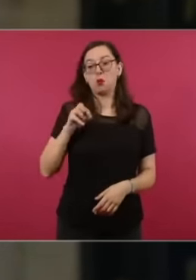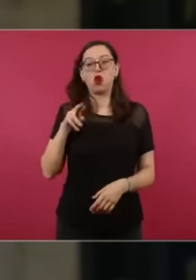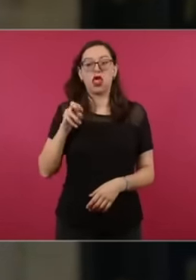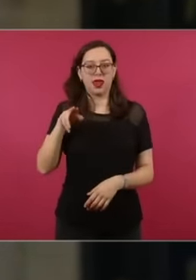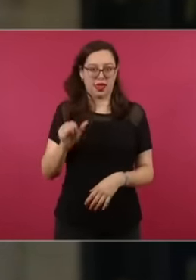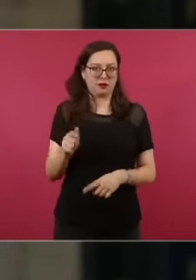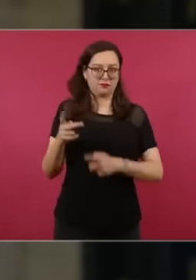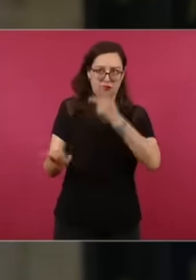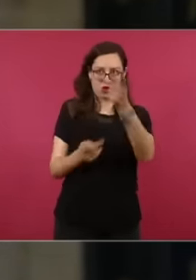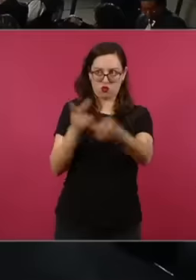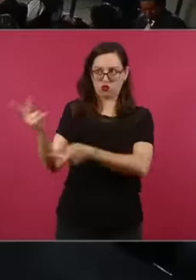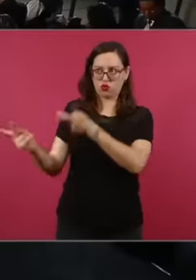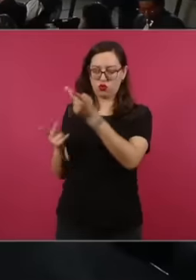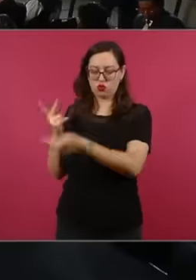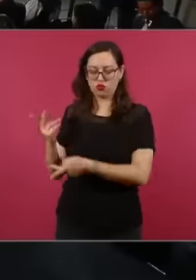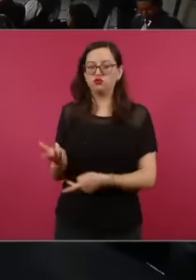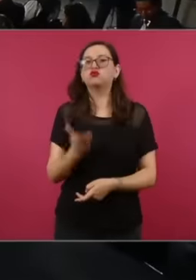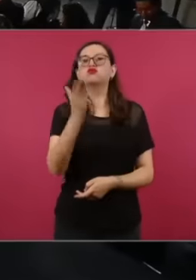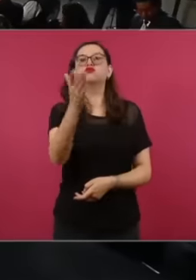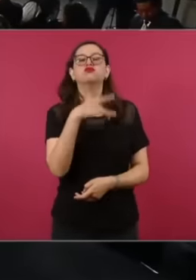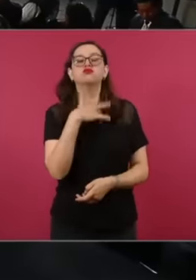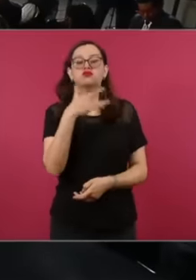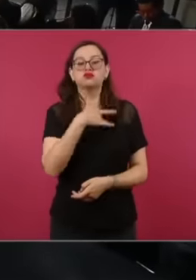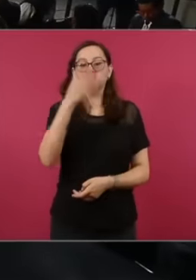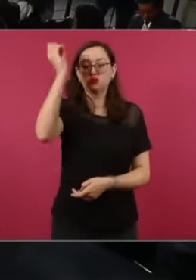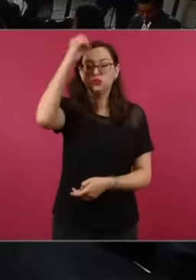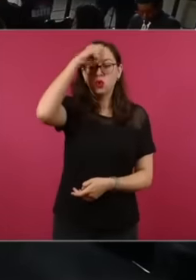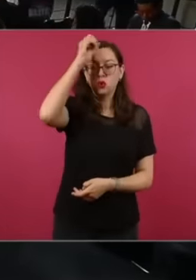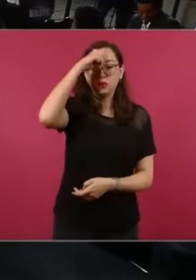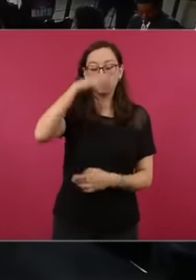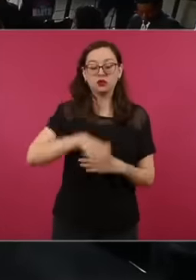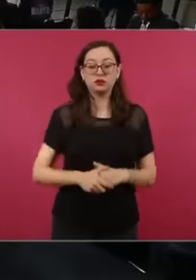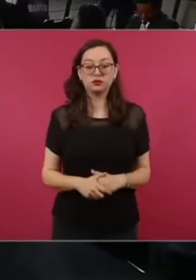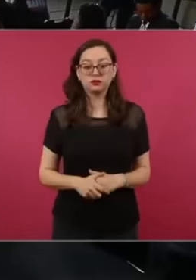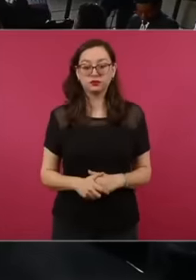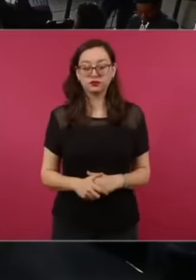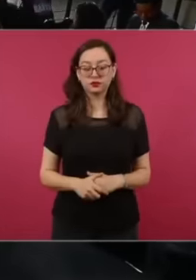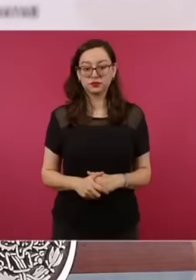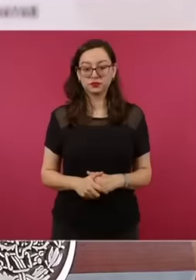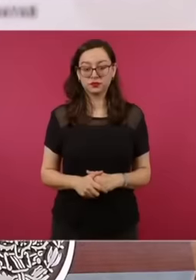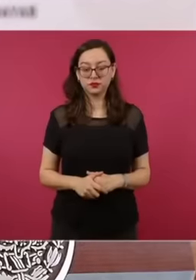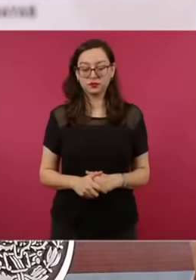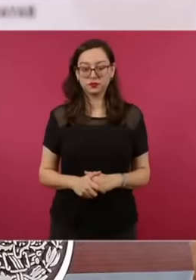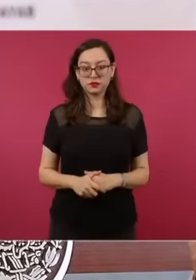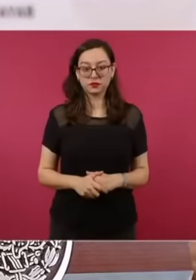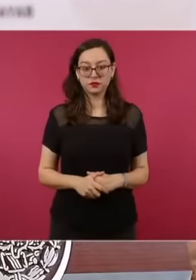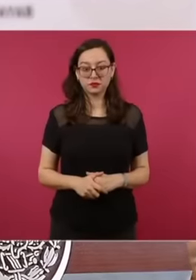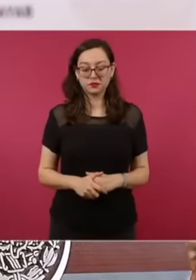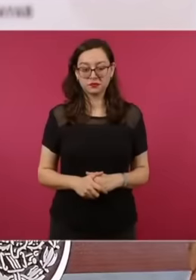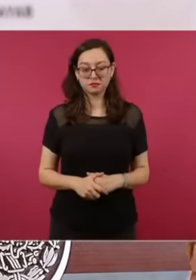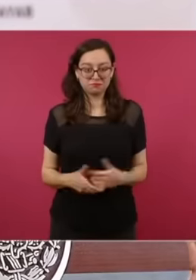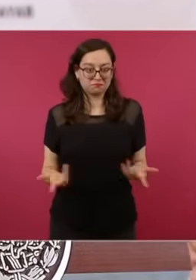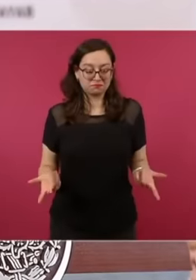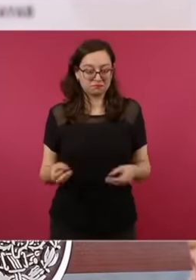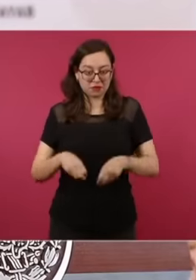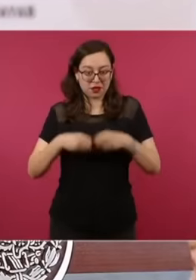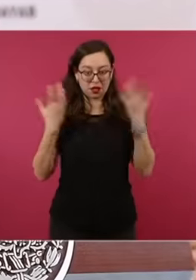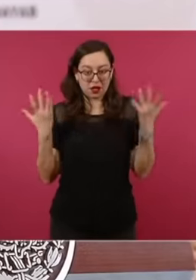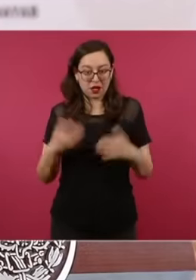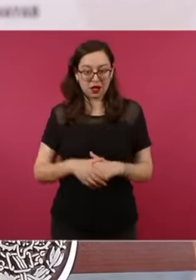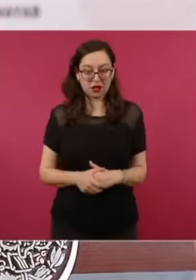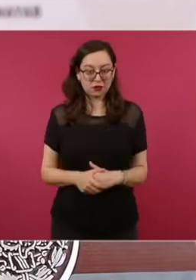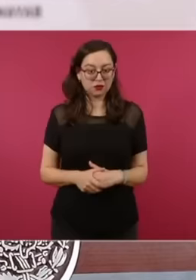a first question Well I think that is what people think is the feelings of the